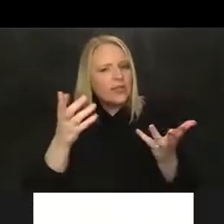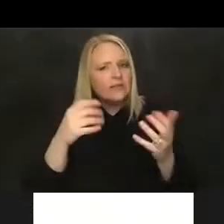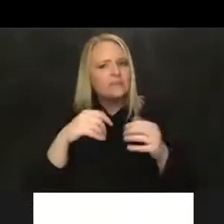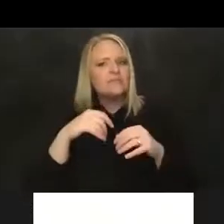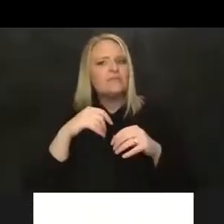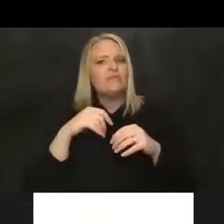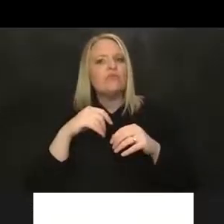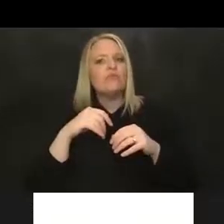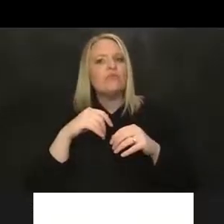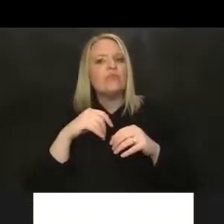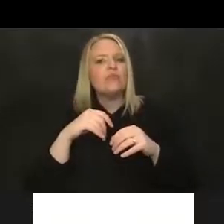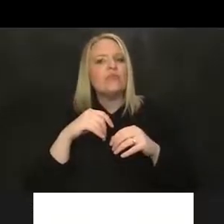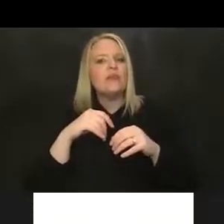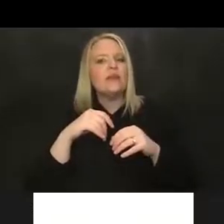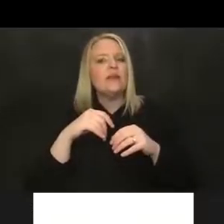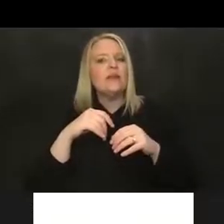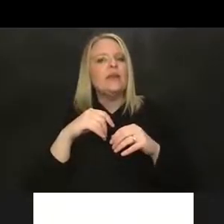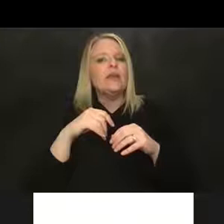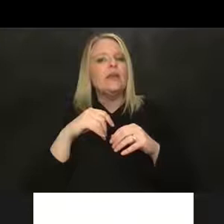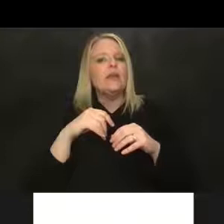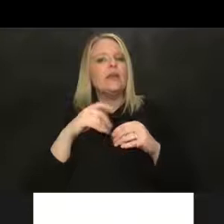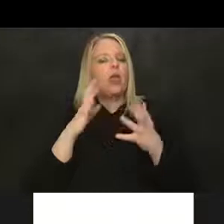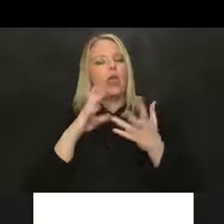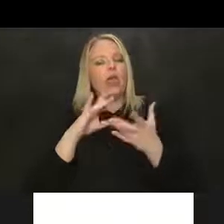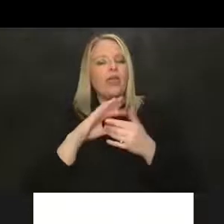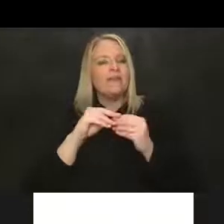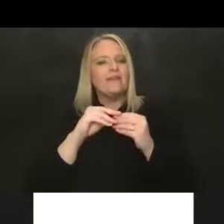Yes, it was a tangle of questions- so, how has